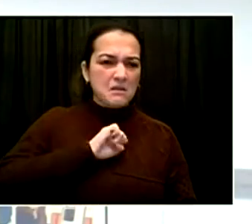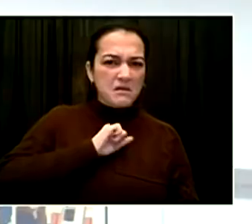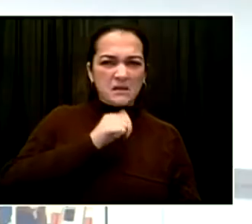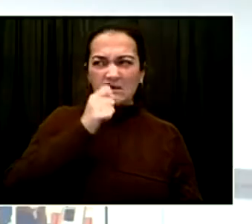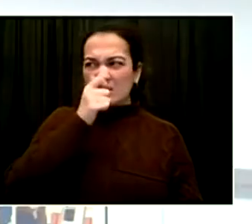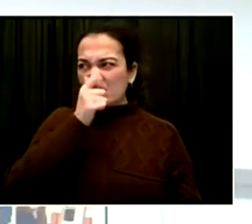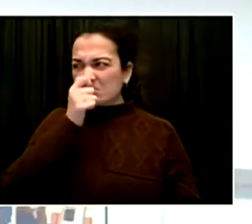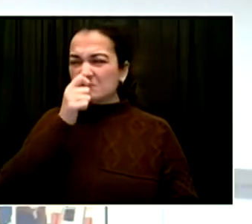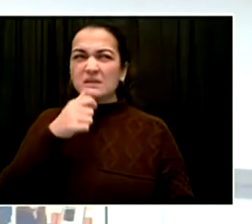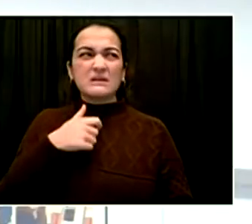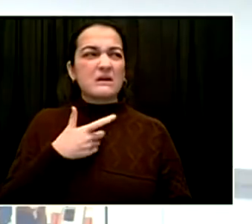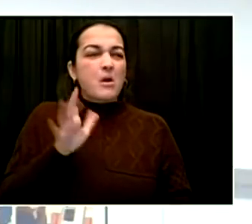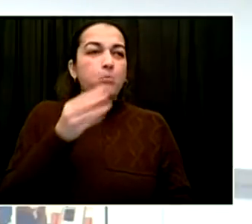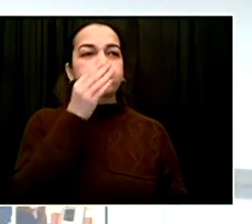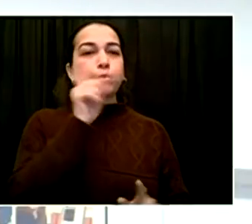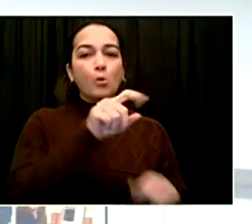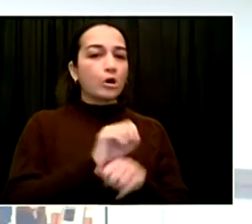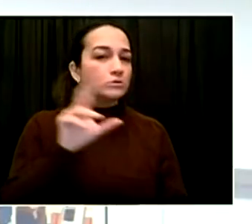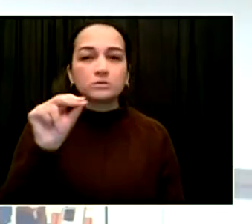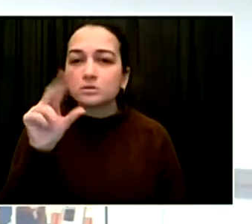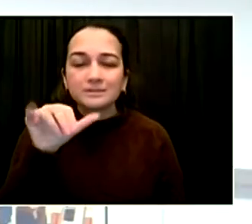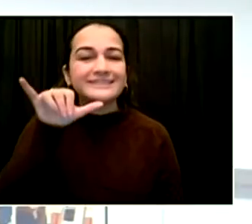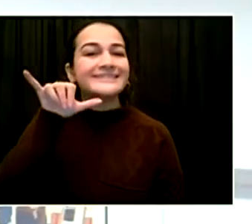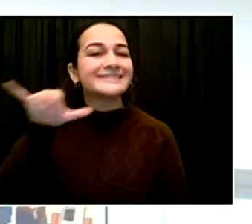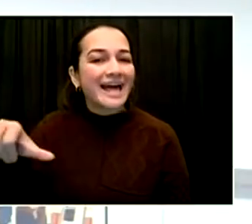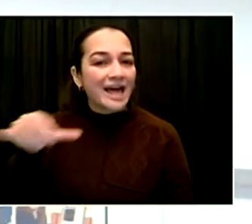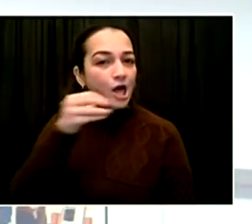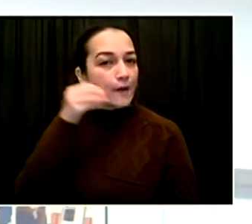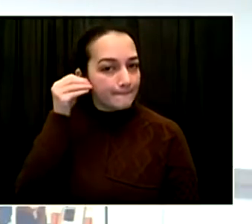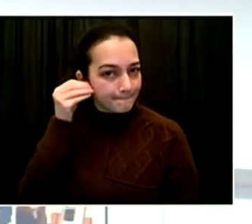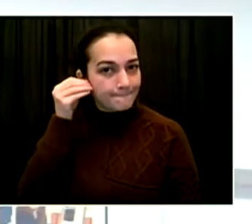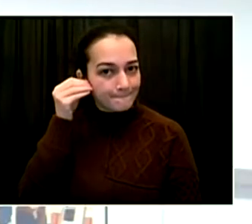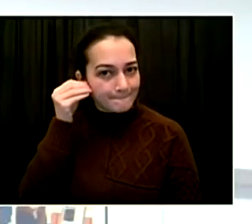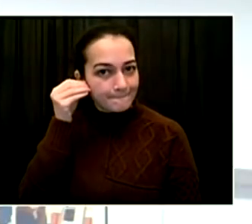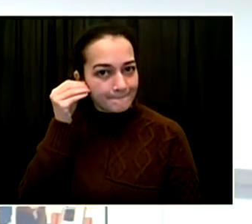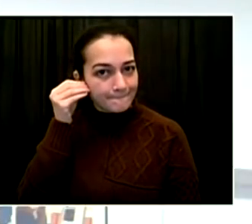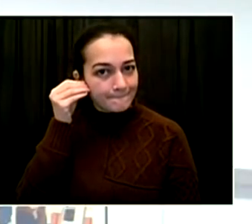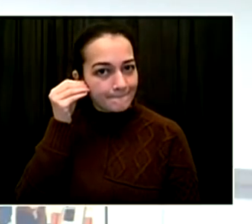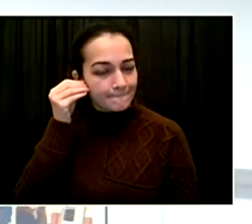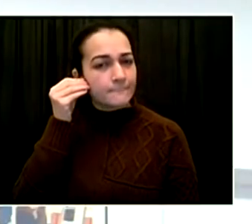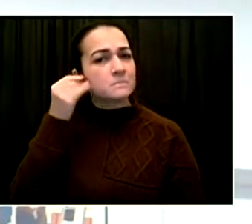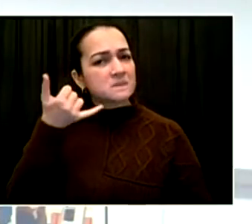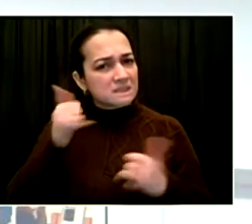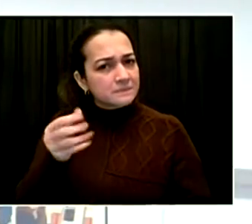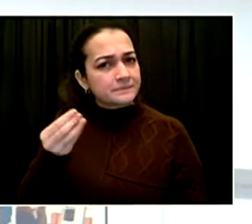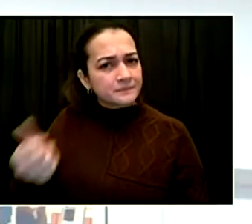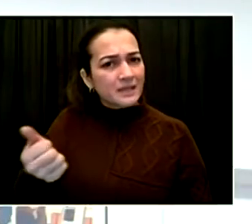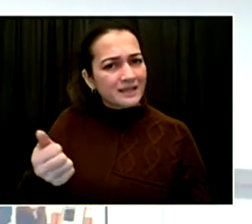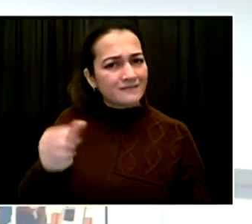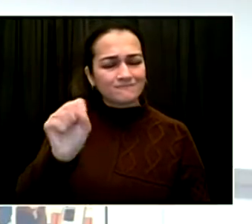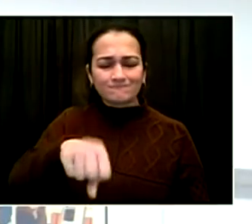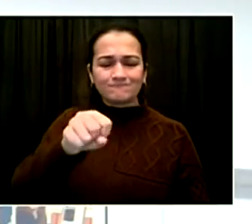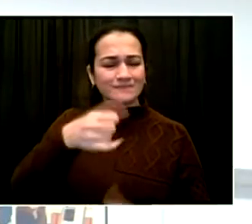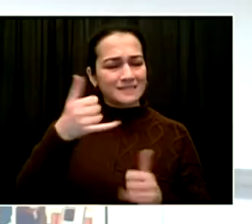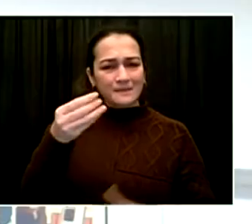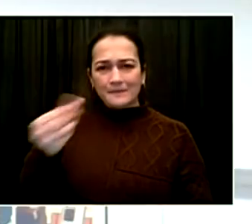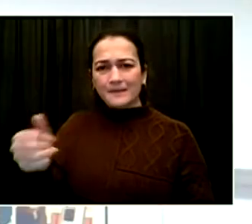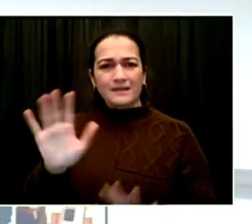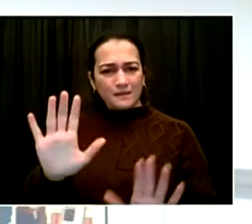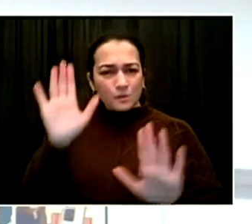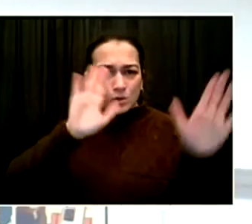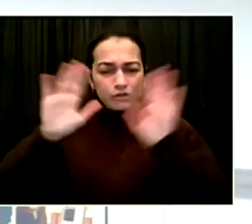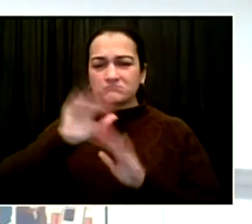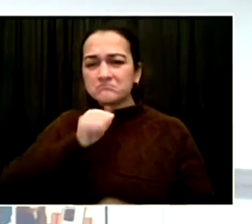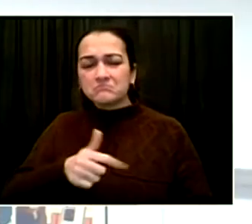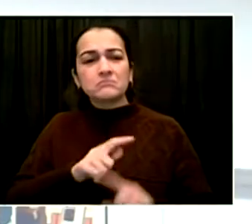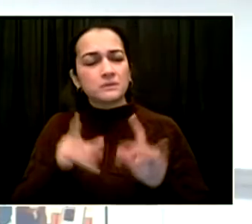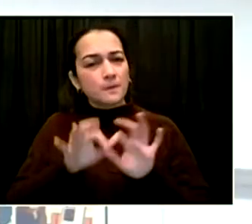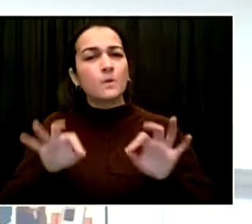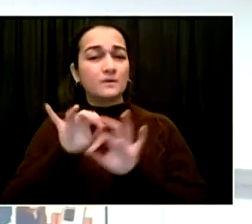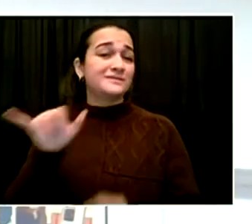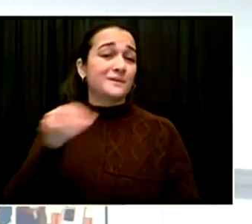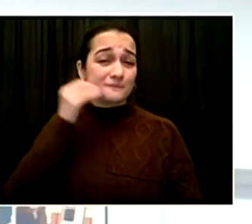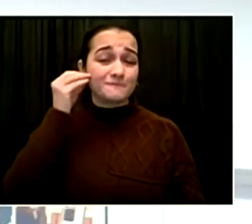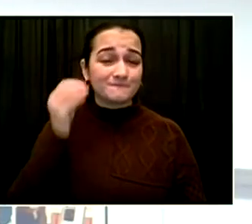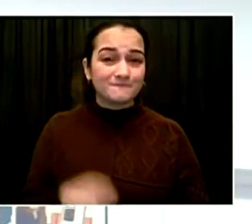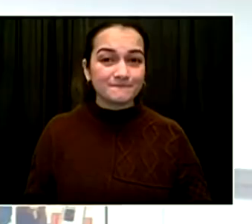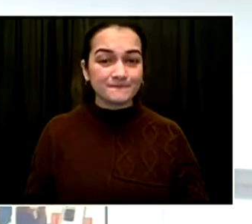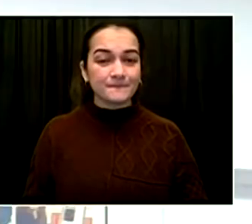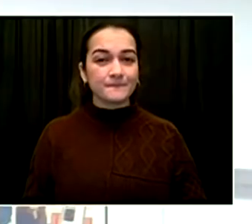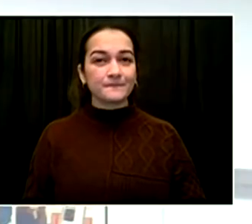SYMPTOMS OULD STAY HOME.